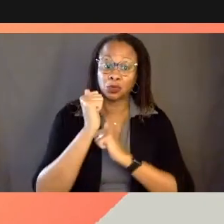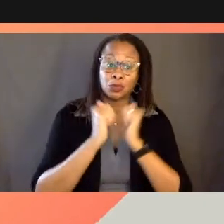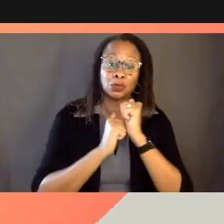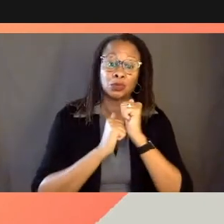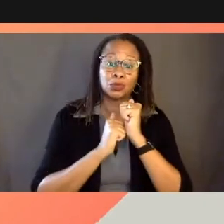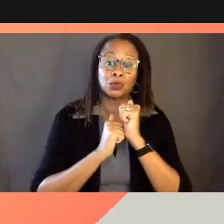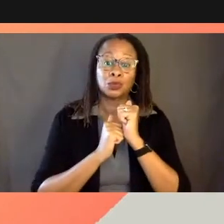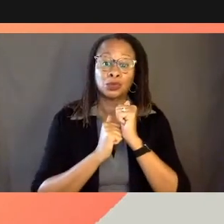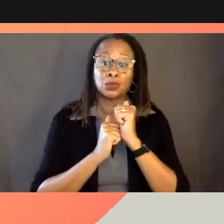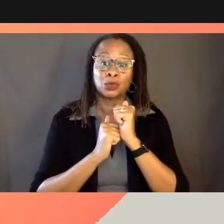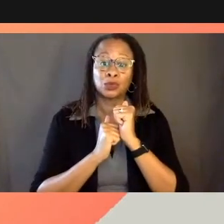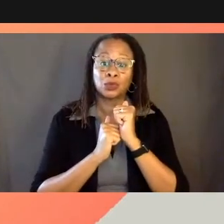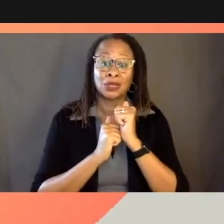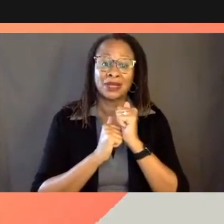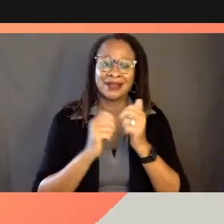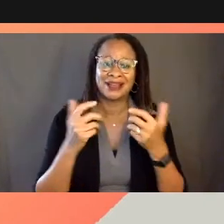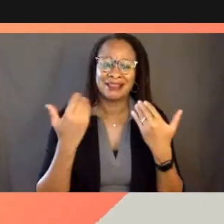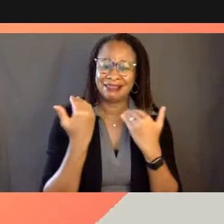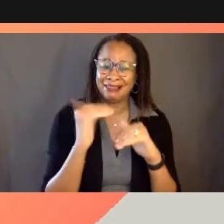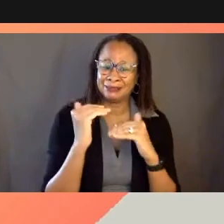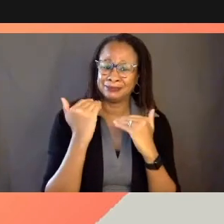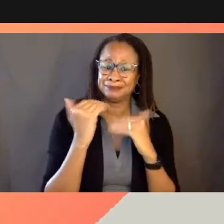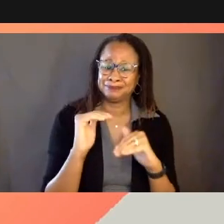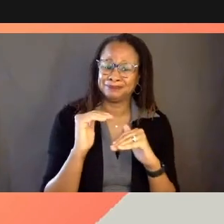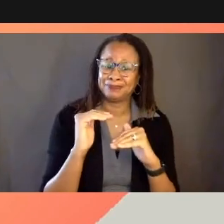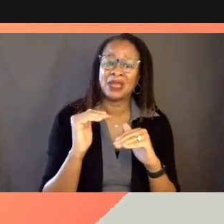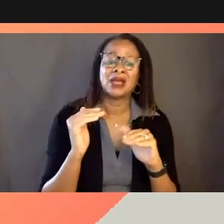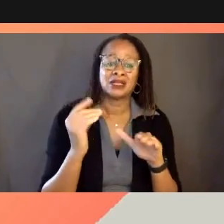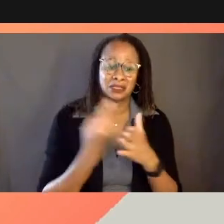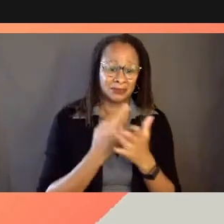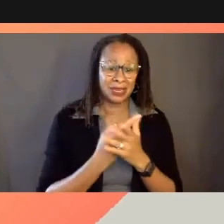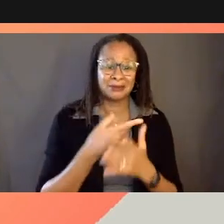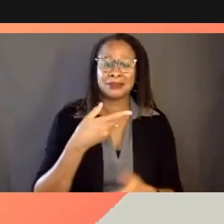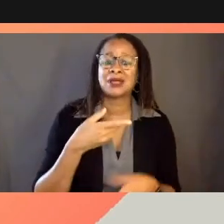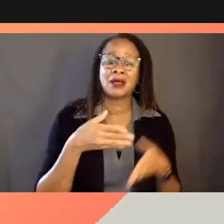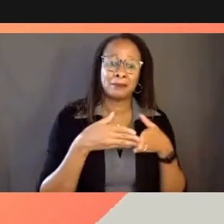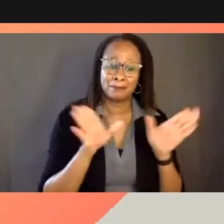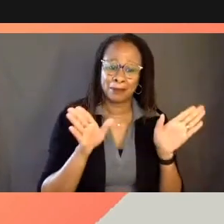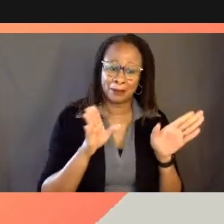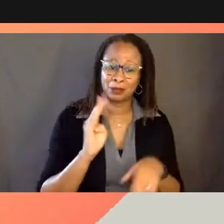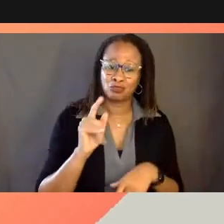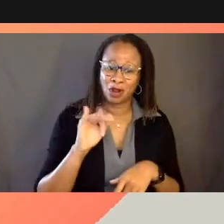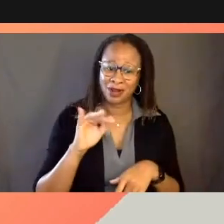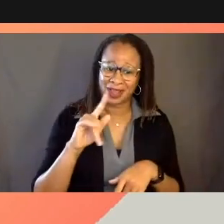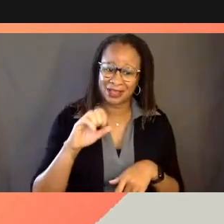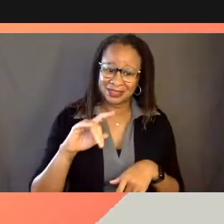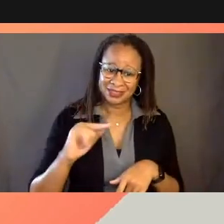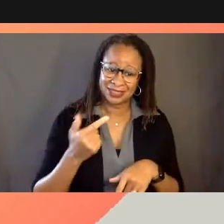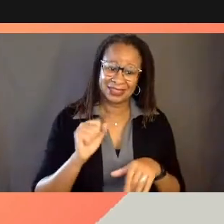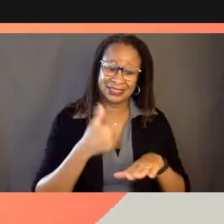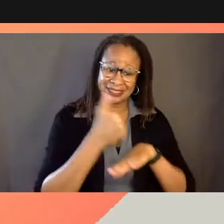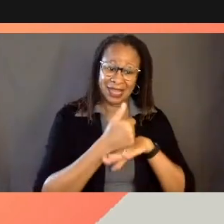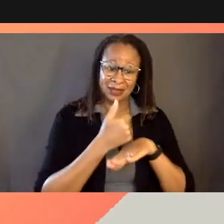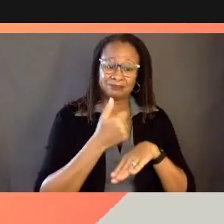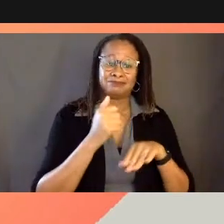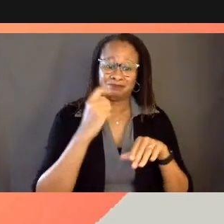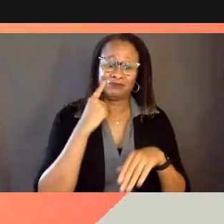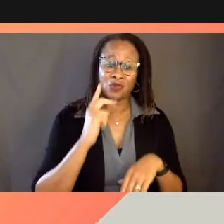bridged in rigidity that sometimes public broadcasting can set up and create for us filmmakers,